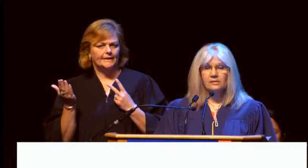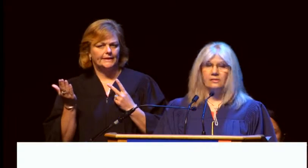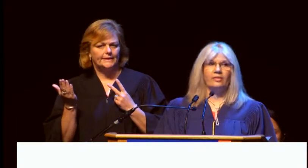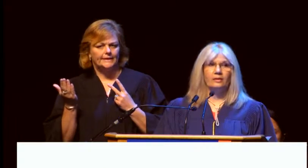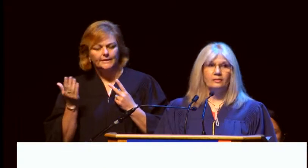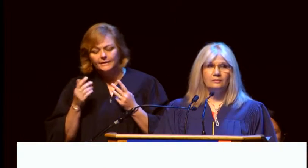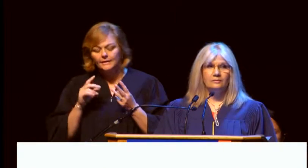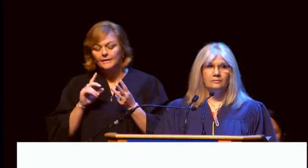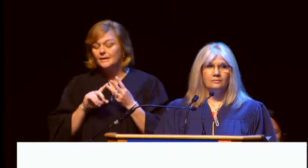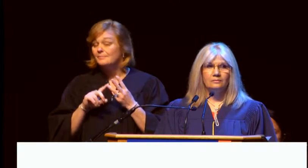NOTHING."